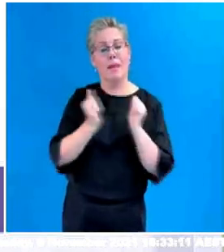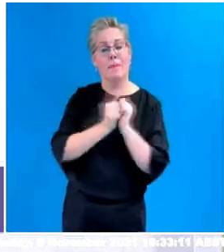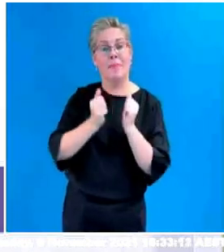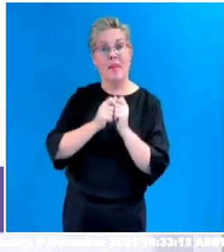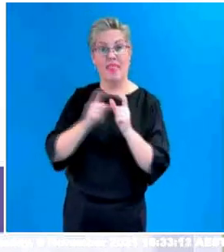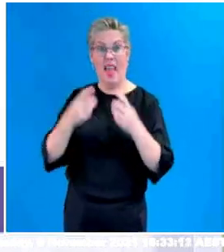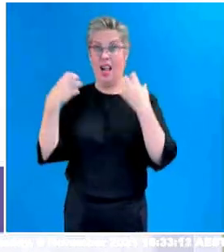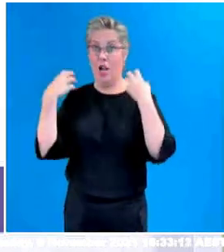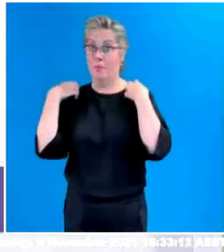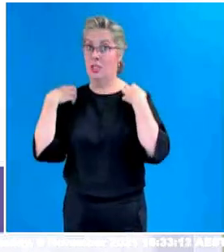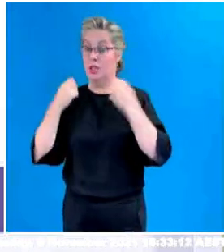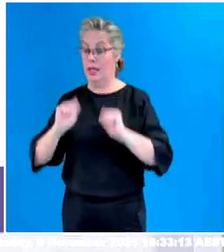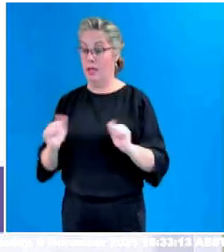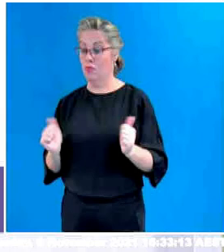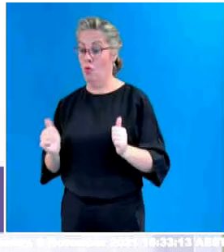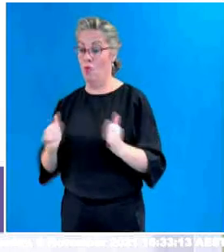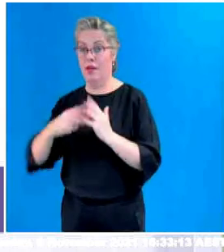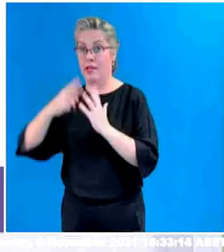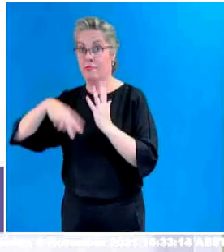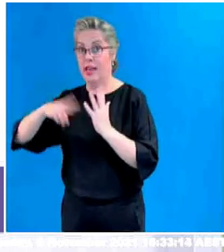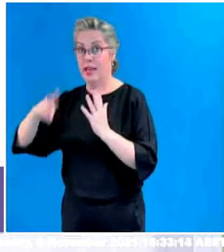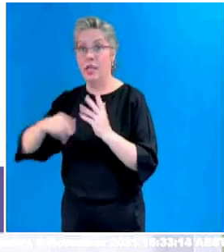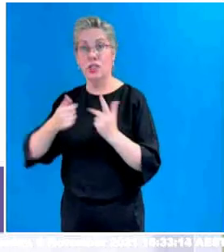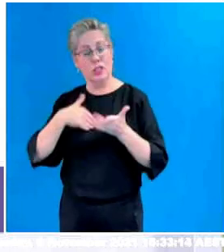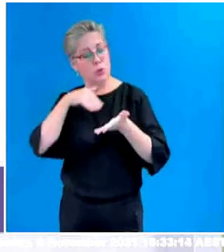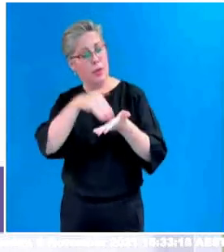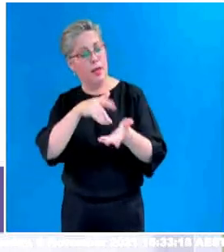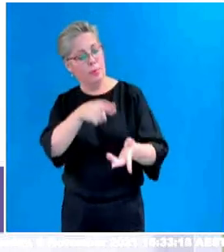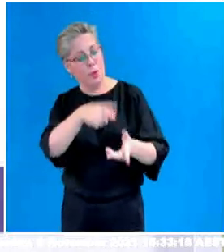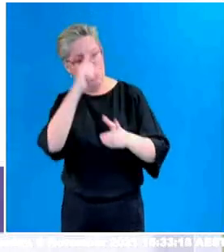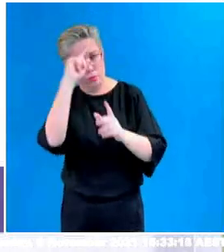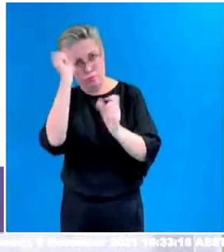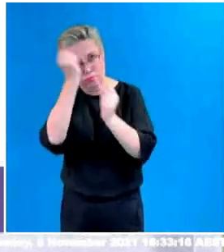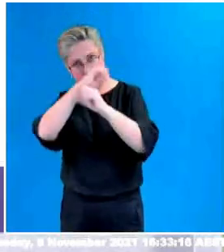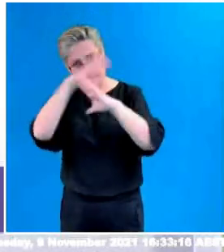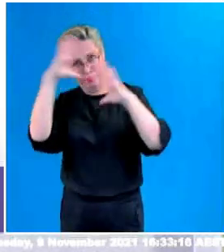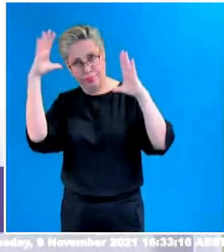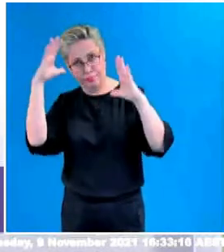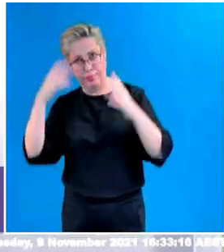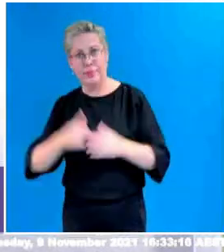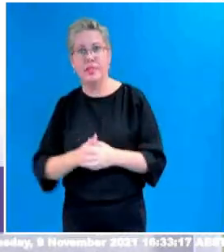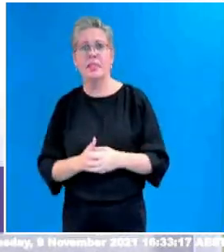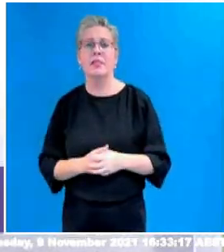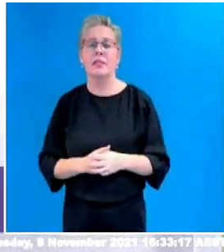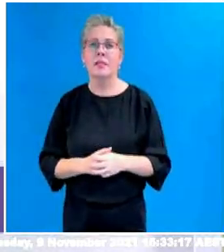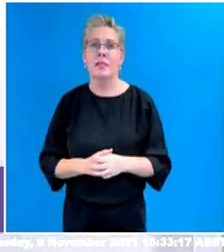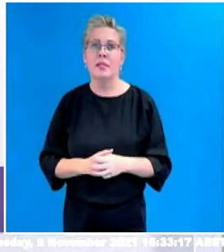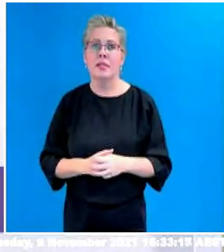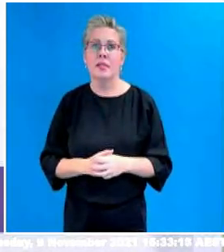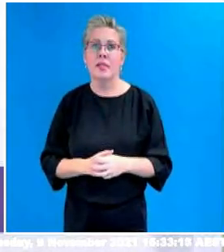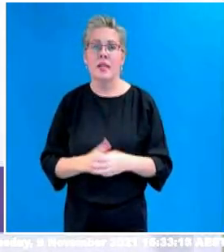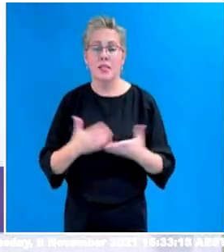read, but there is no intention to tender that material. I'm not sure what we are talking about, actually,